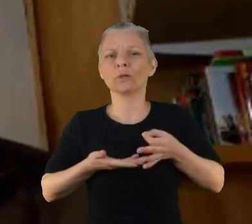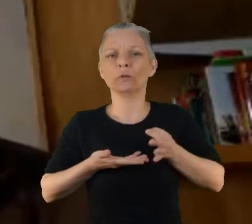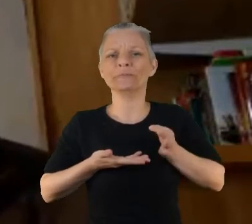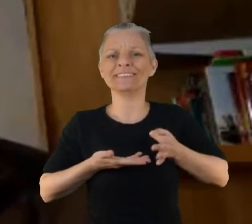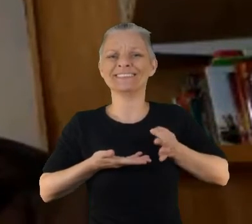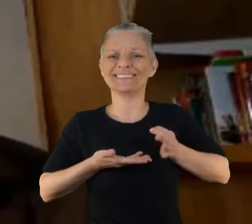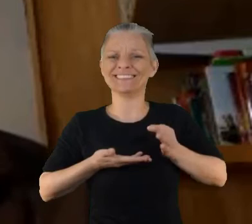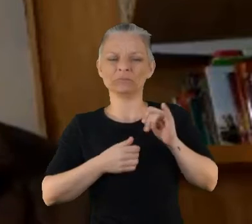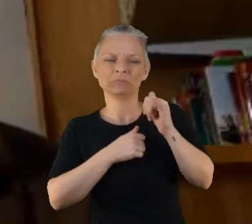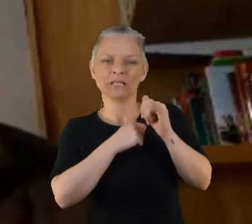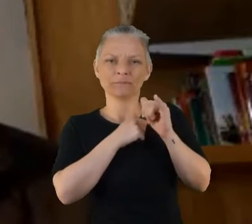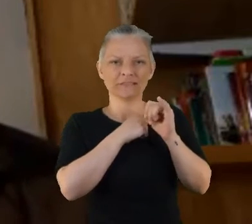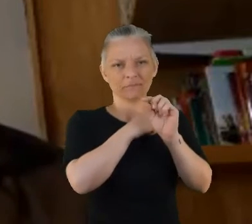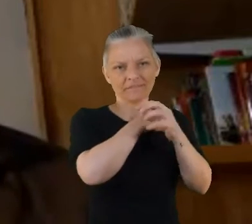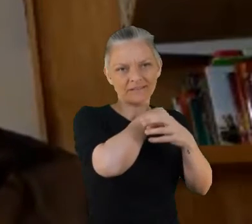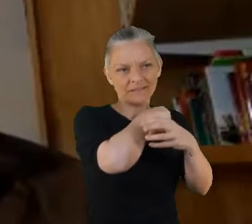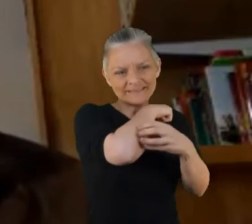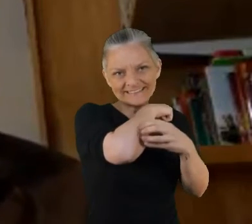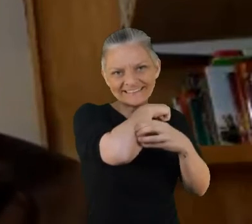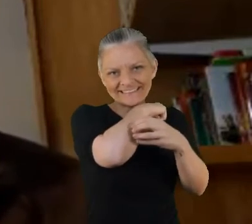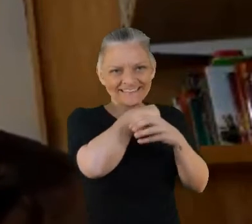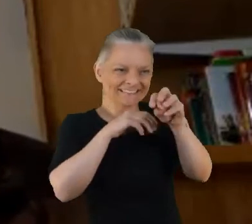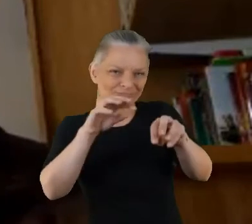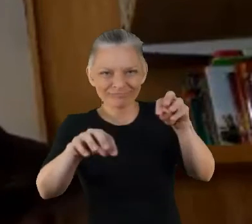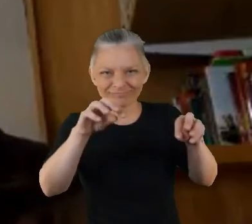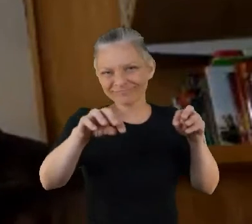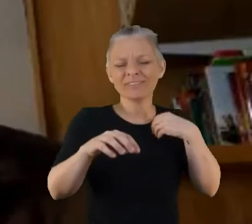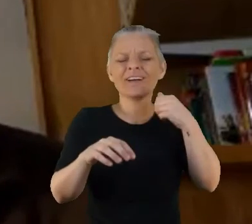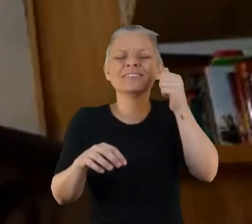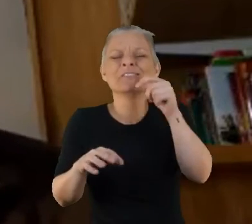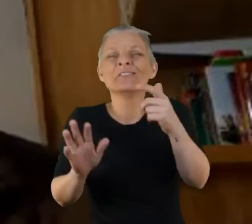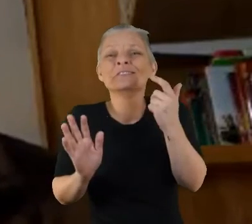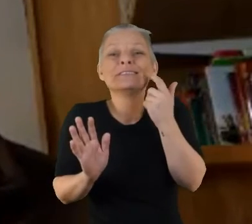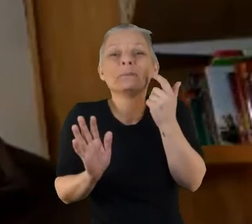is having a nice cuppa. So maybe thinking about having refreshments. I know it sounds